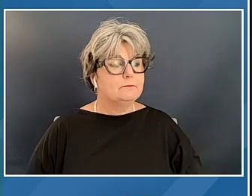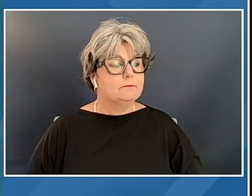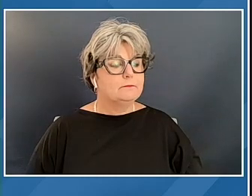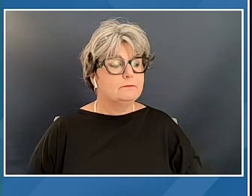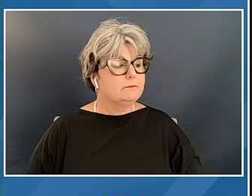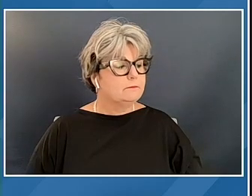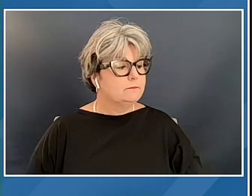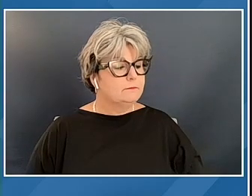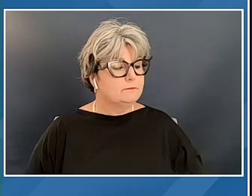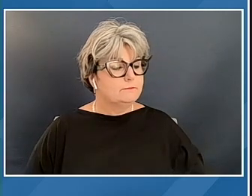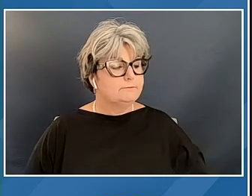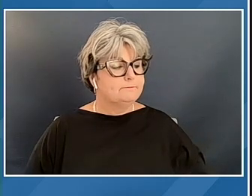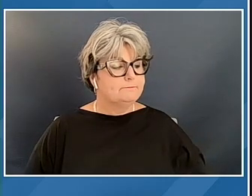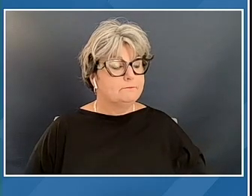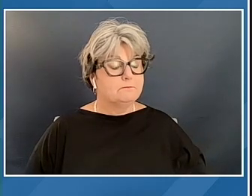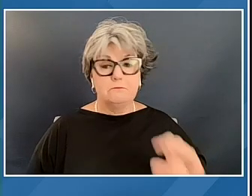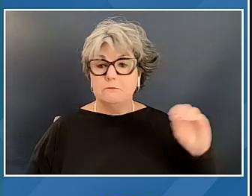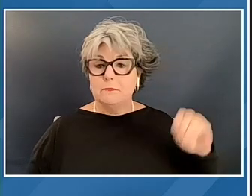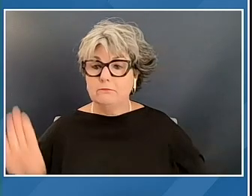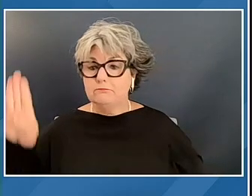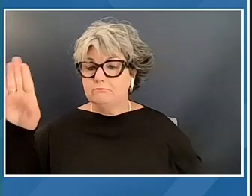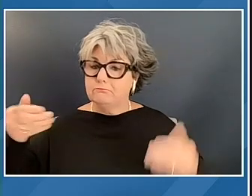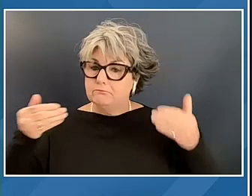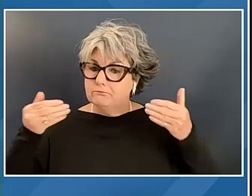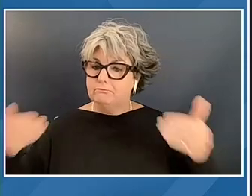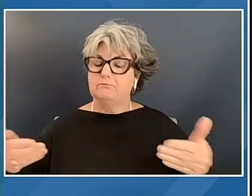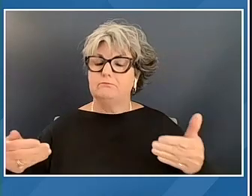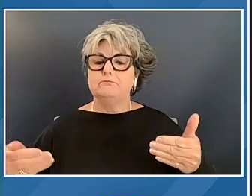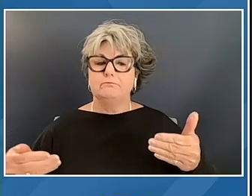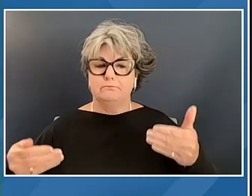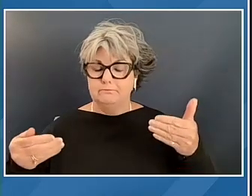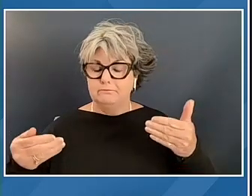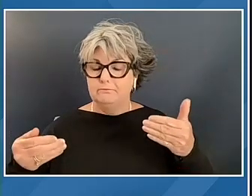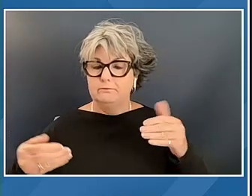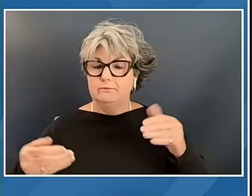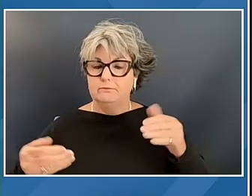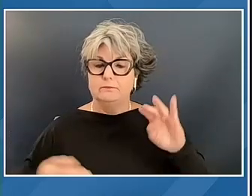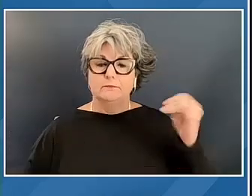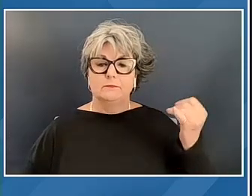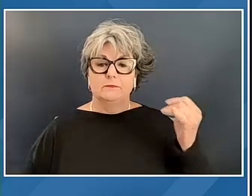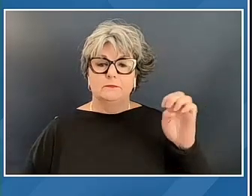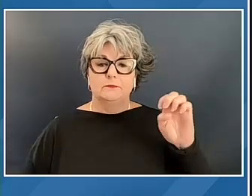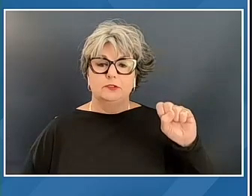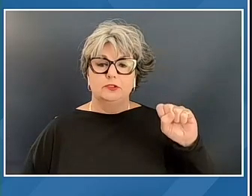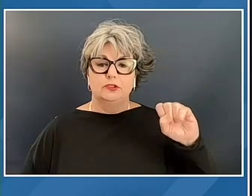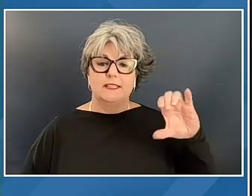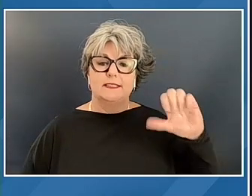Seeing no hands, let's move to consensus of Jessica Ranucci as primary and Ed Boltz